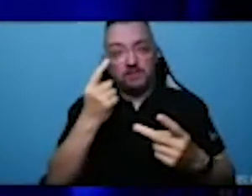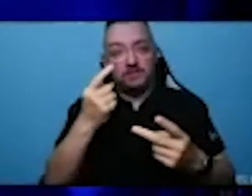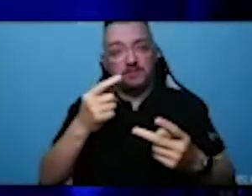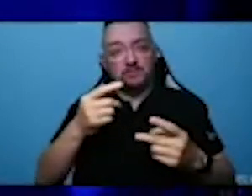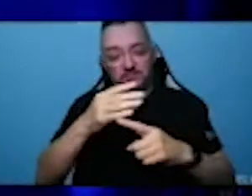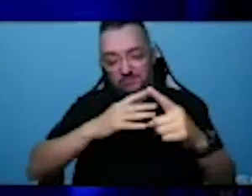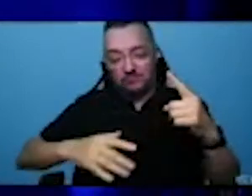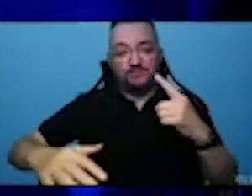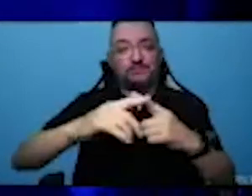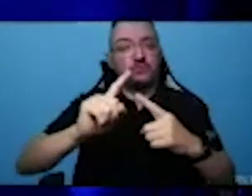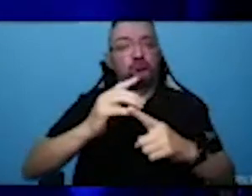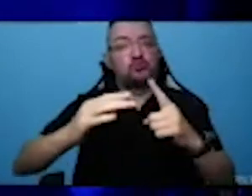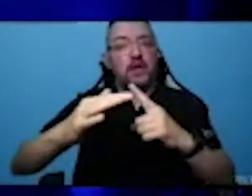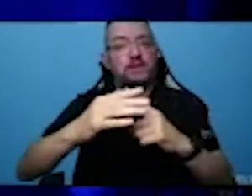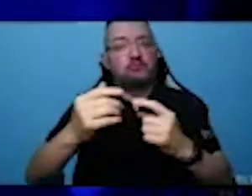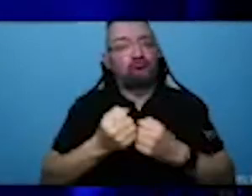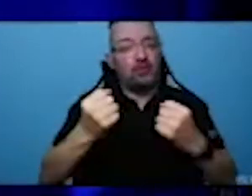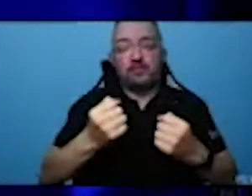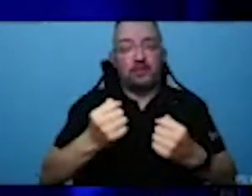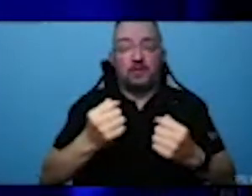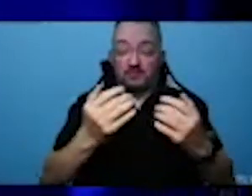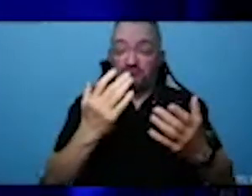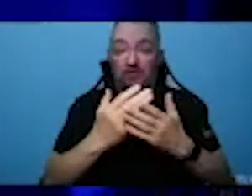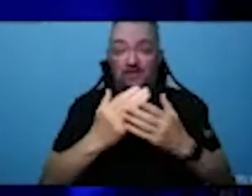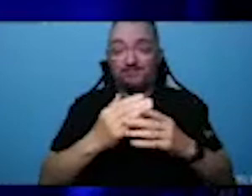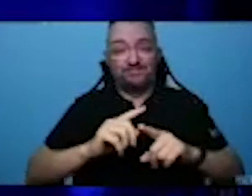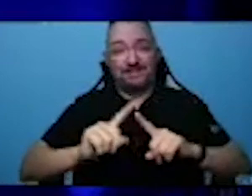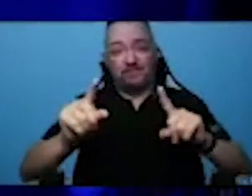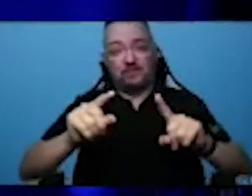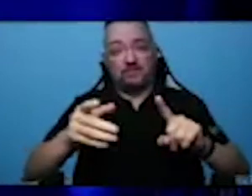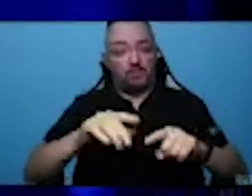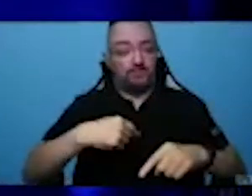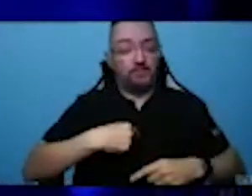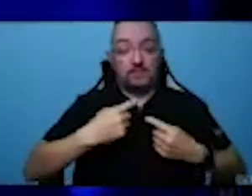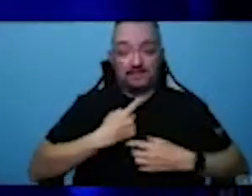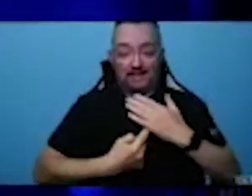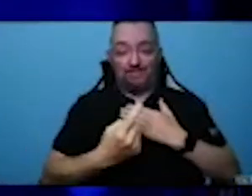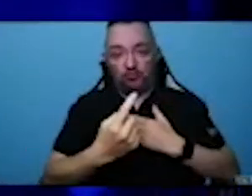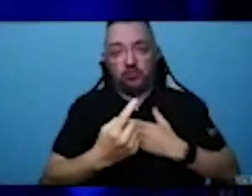individuals through to households, through to local businesses, local government and national government